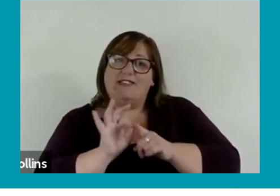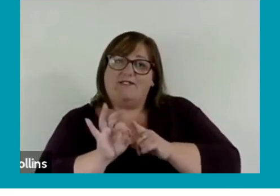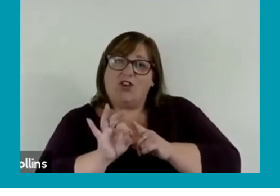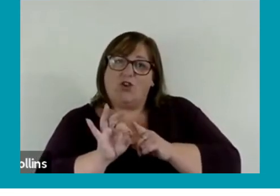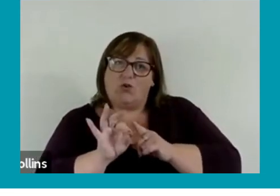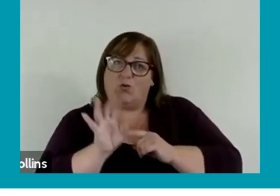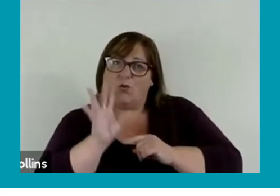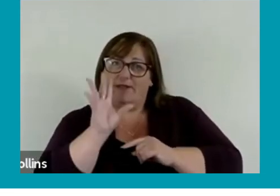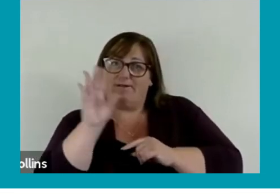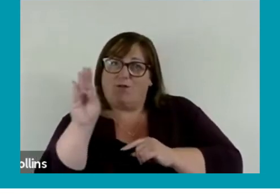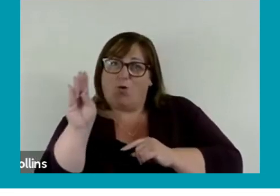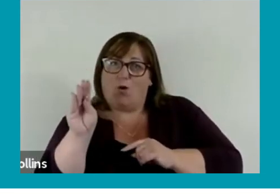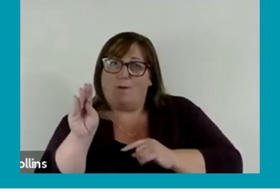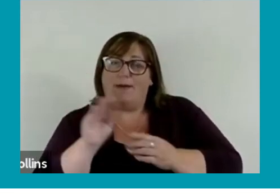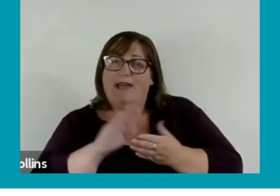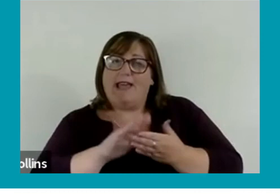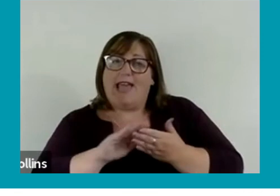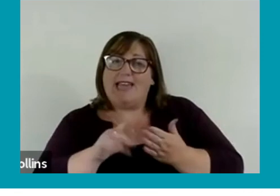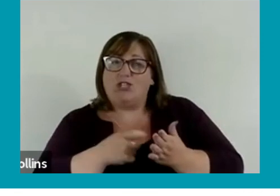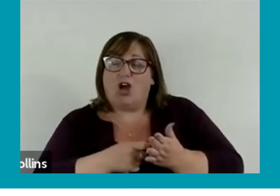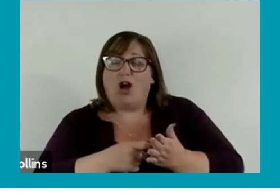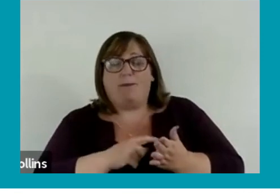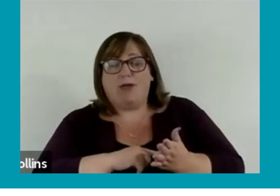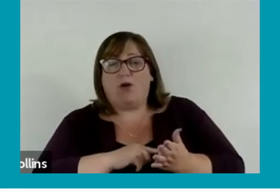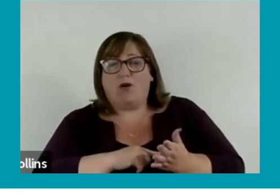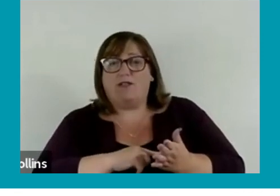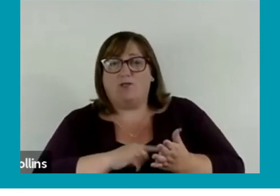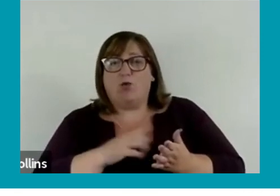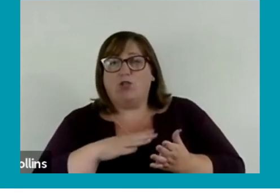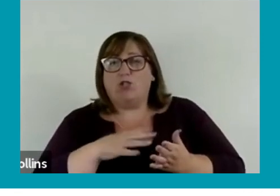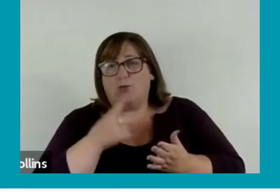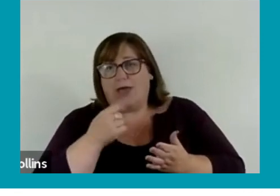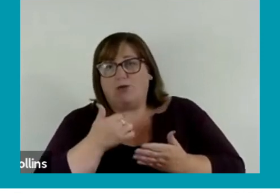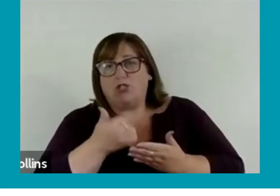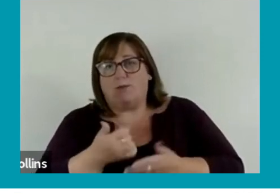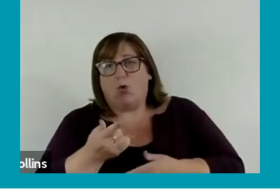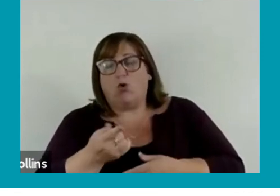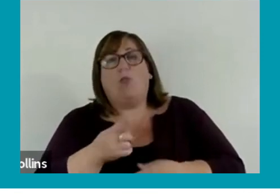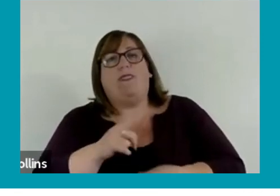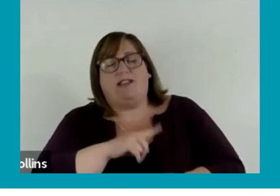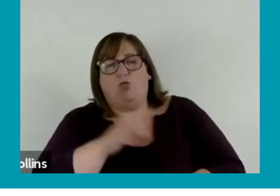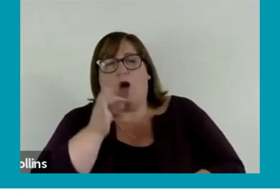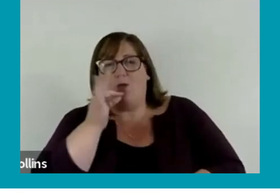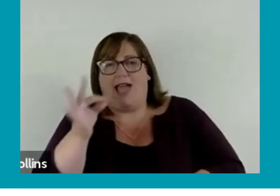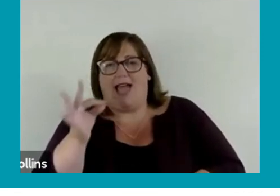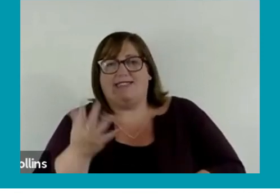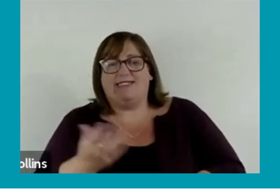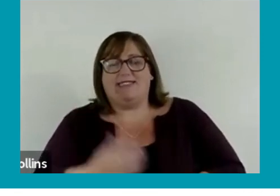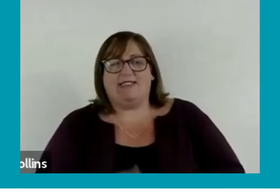the candidate in the interview but it we ask for it so that we can support it maybe Gopal